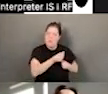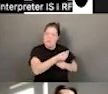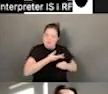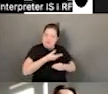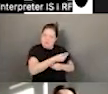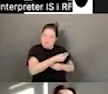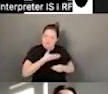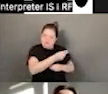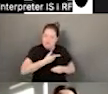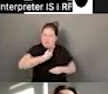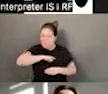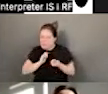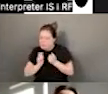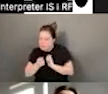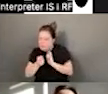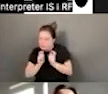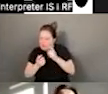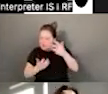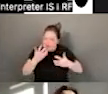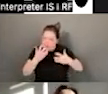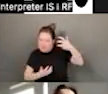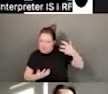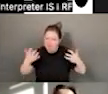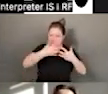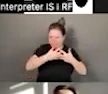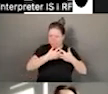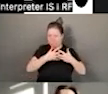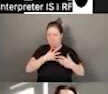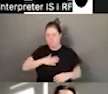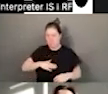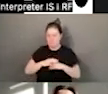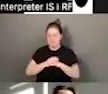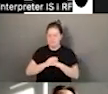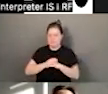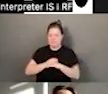And therefore we also not only during our regular working hours,